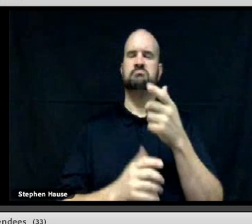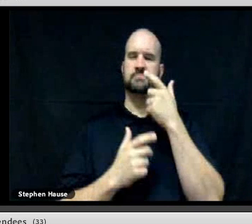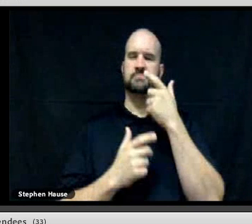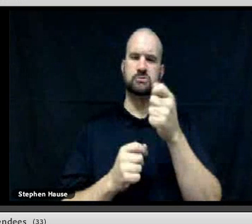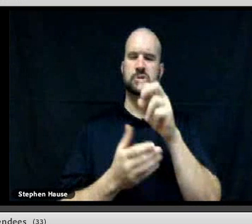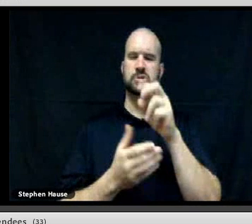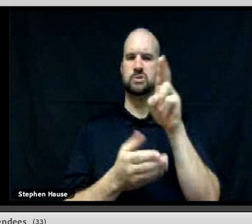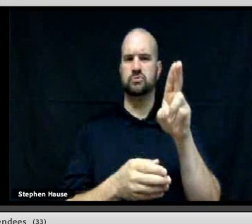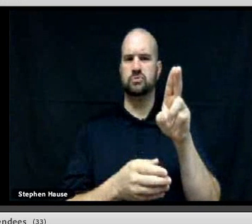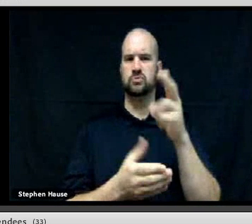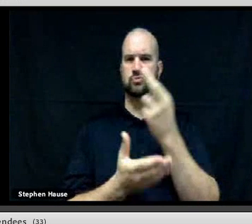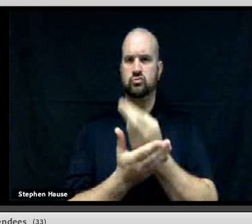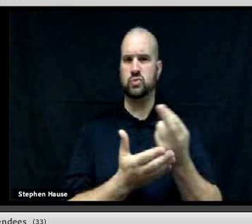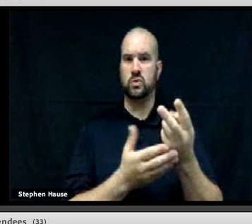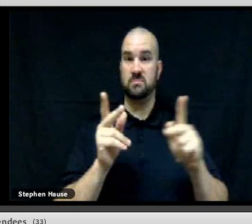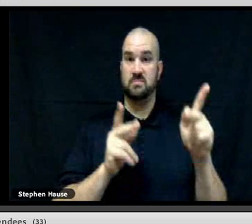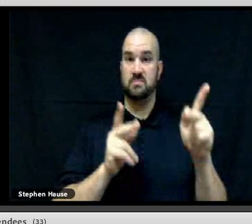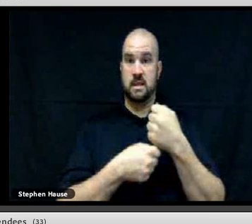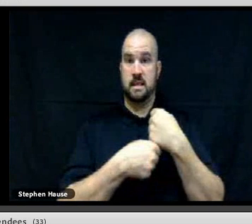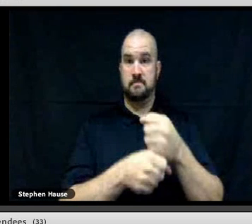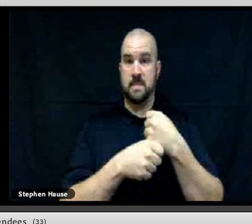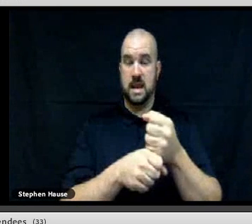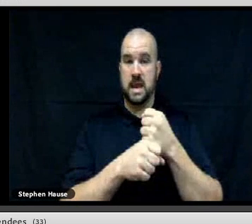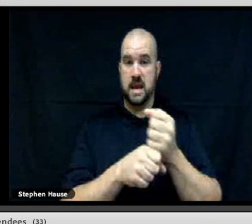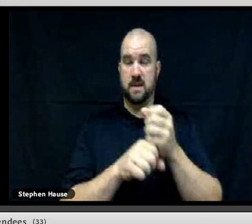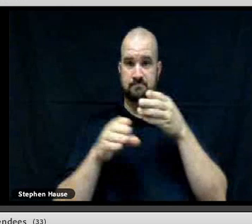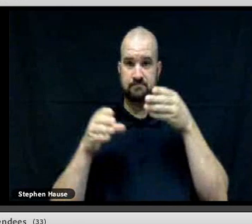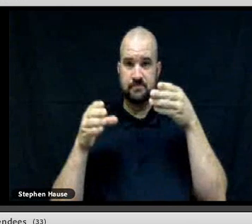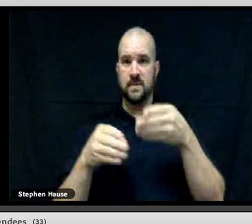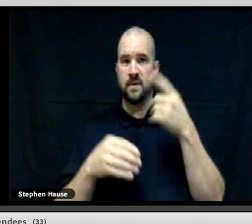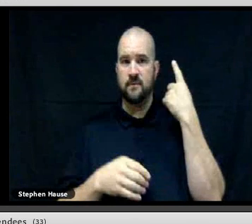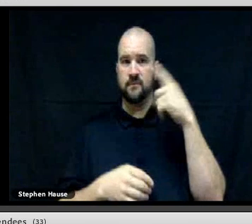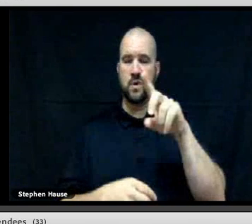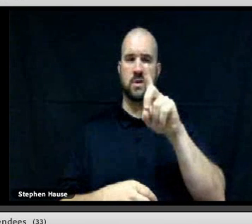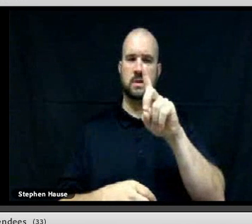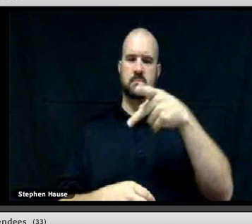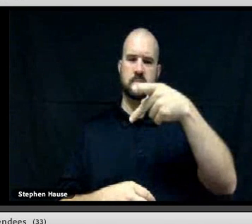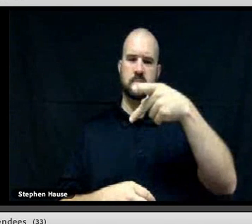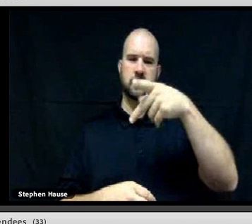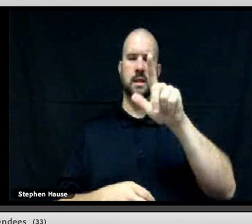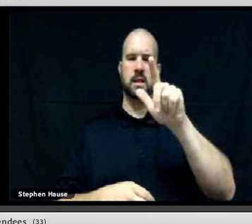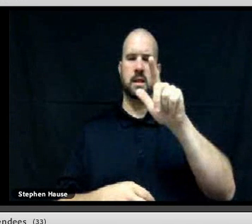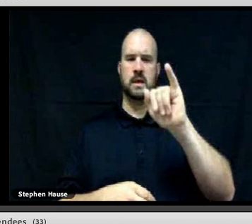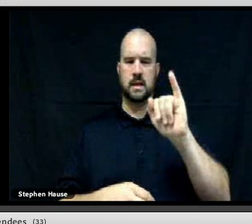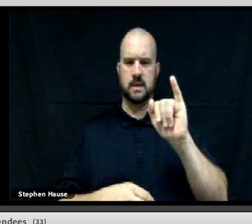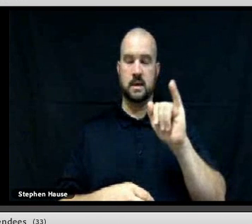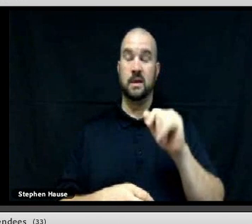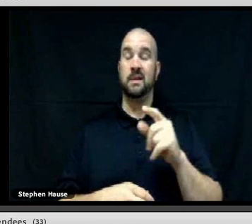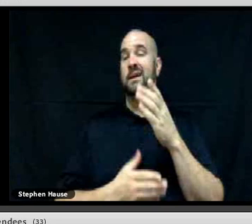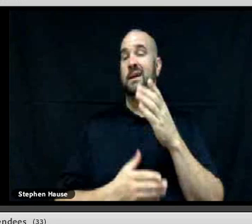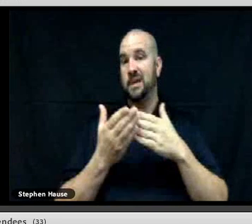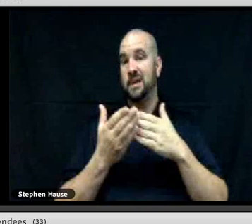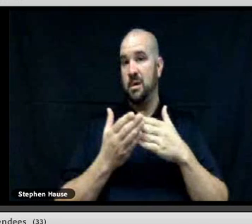API, um, which can be -- some can be more useful than others, um, but they're fun.